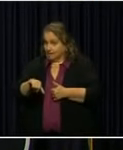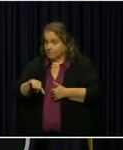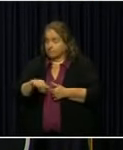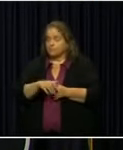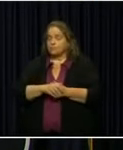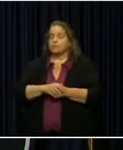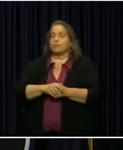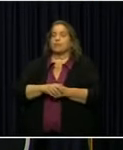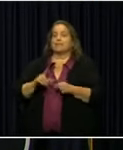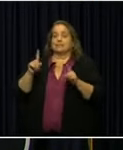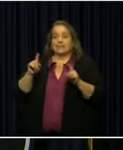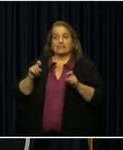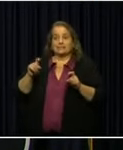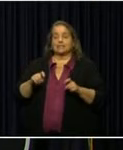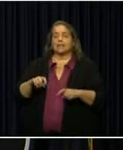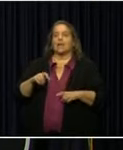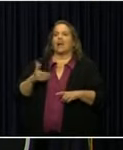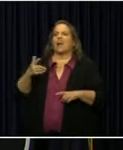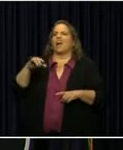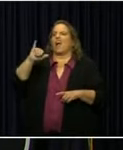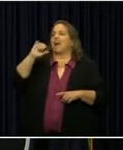OVERNIGHT.